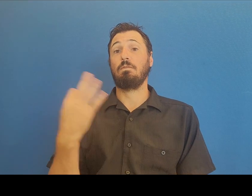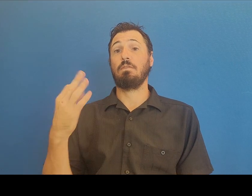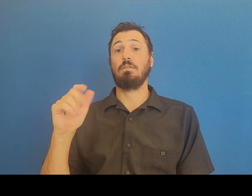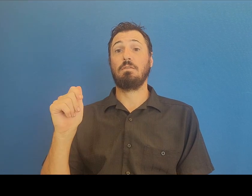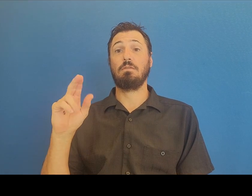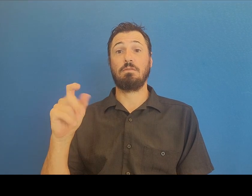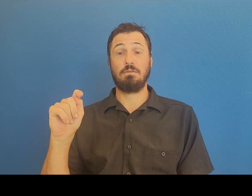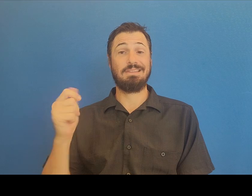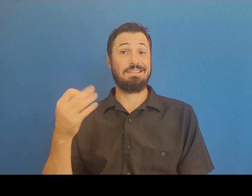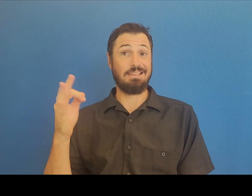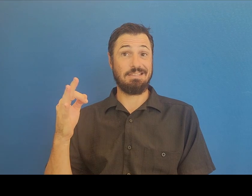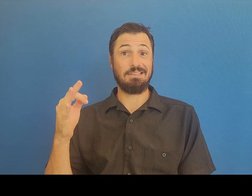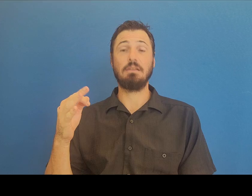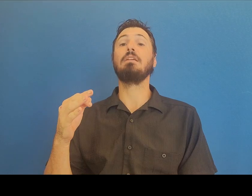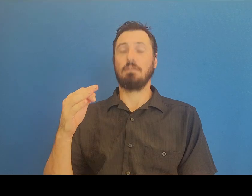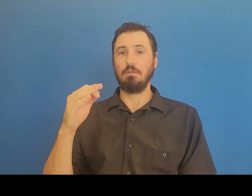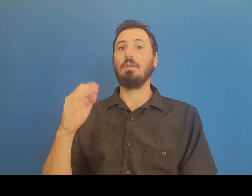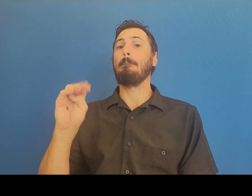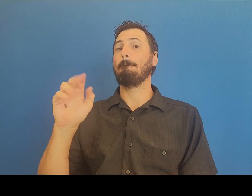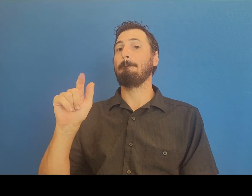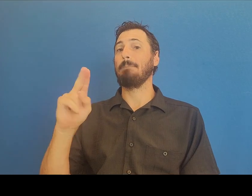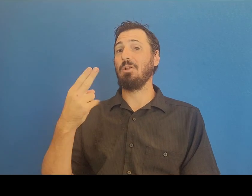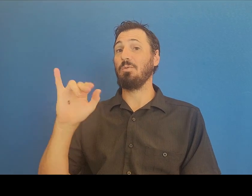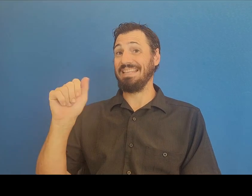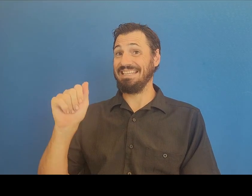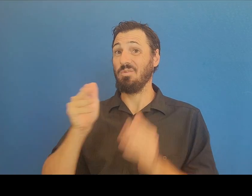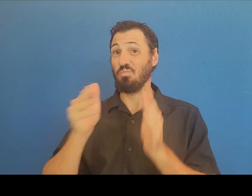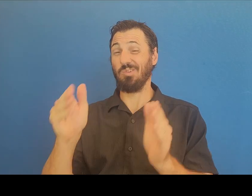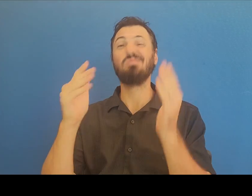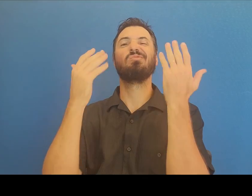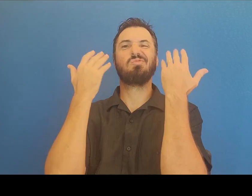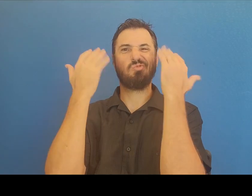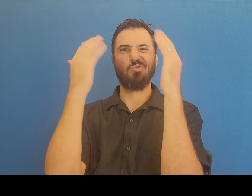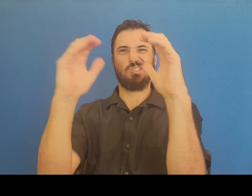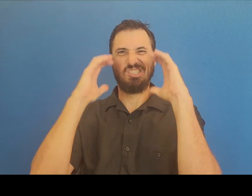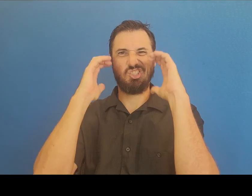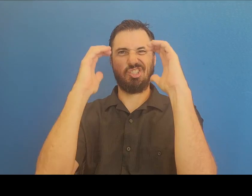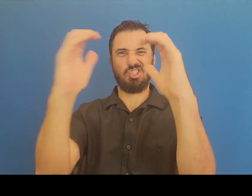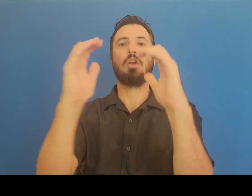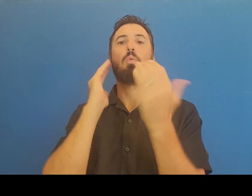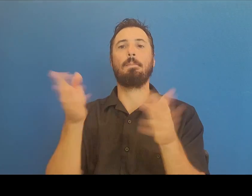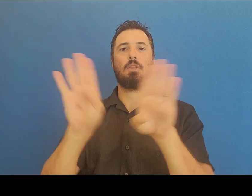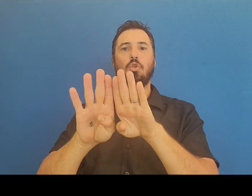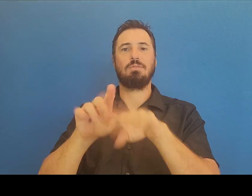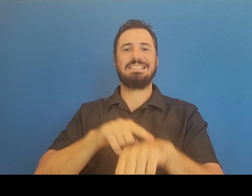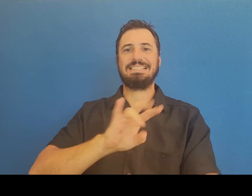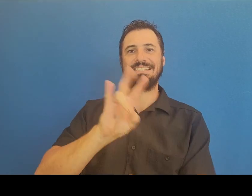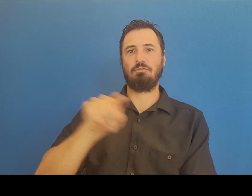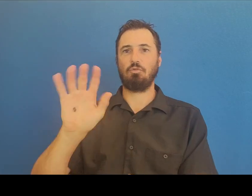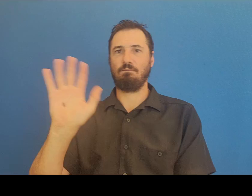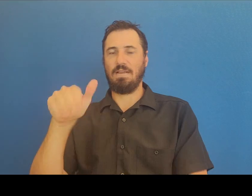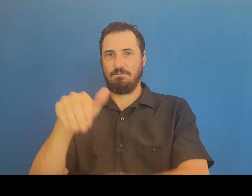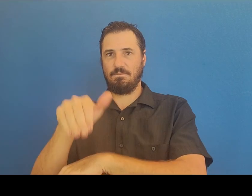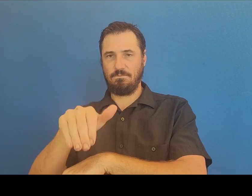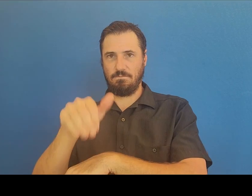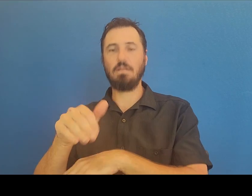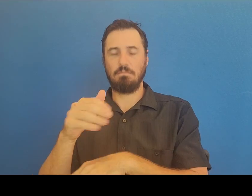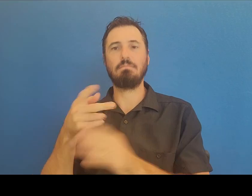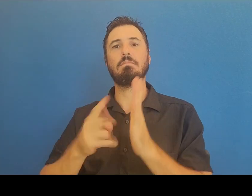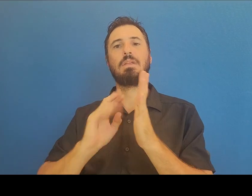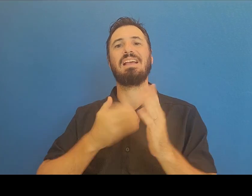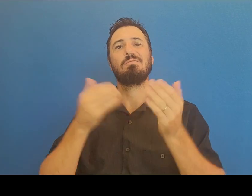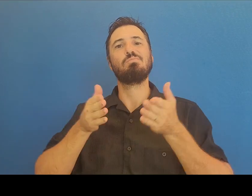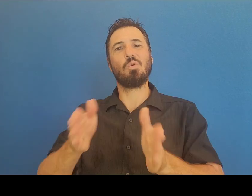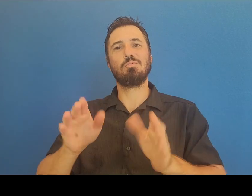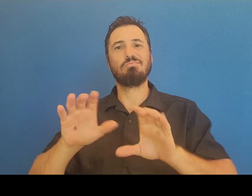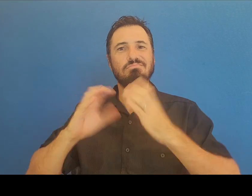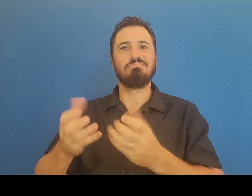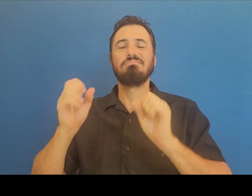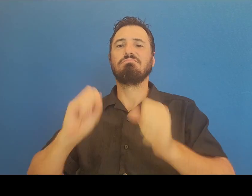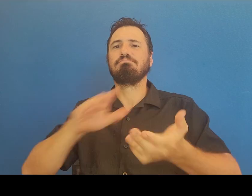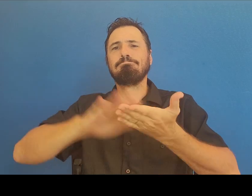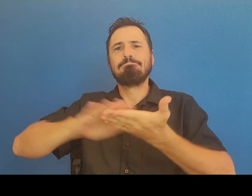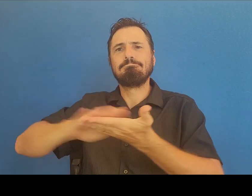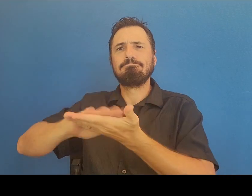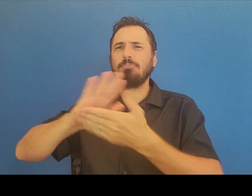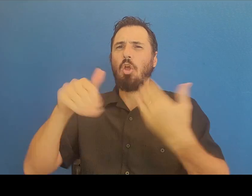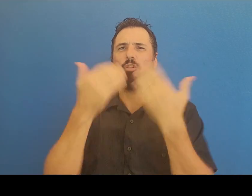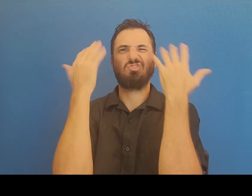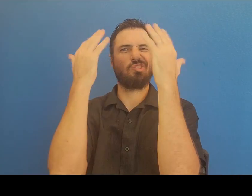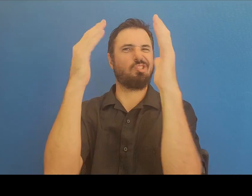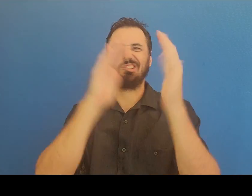On Friday, August 19th, Maluhia Road – from Kaumuali‘i Highway to the Ala Kino‘iki junction – will be closed from 7 a.m. to 5 p.m. to allow our county Roads Division to conduct an annual clean-up